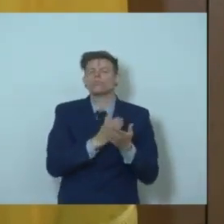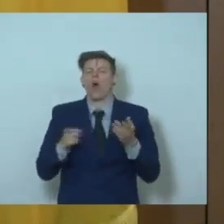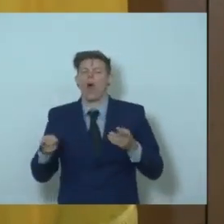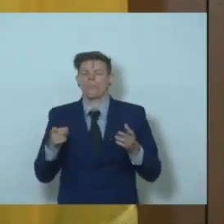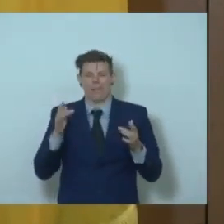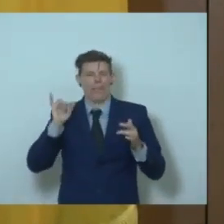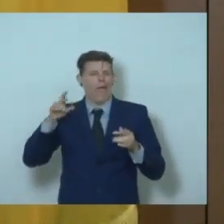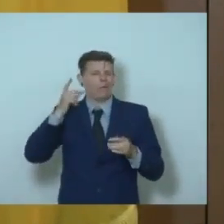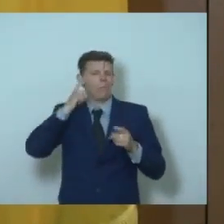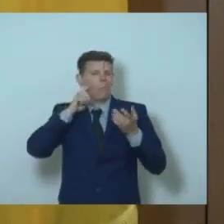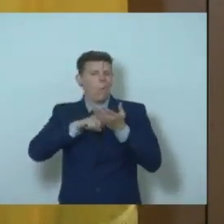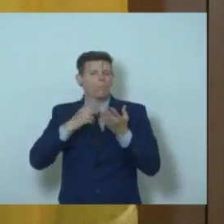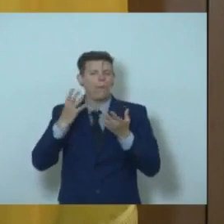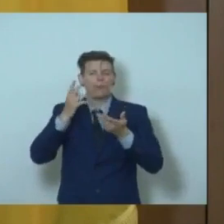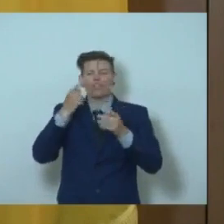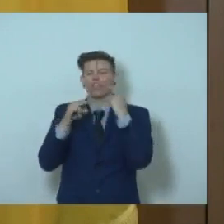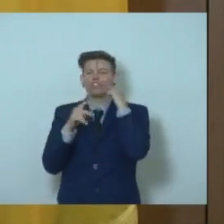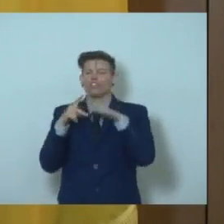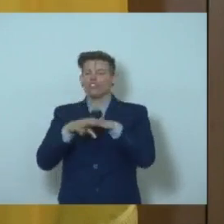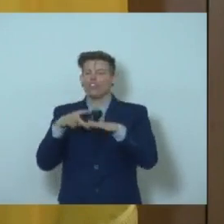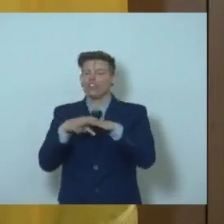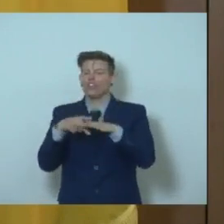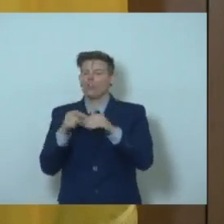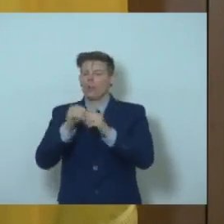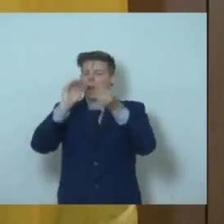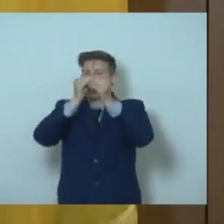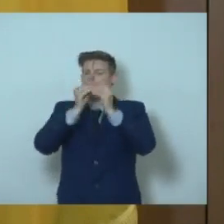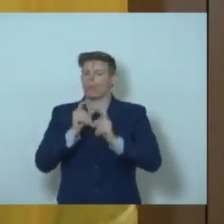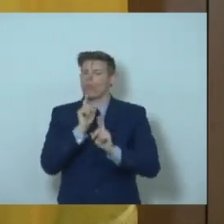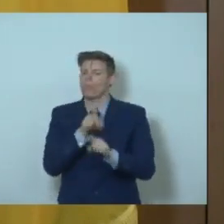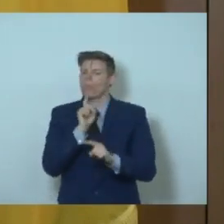CONVERSATION ABOUT THIS ABOUT WHETHER ONE OR MORE STATES.